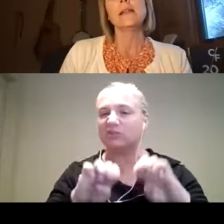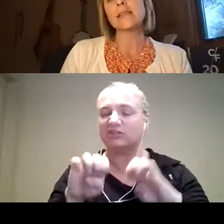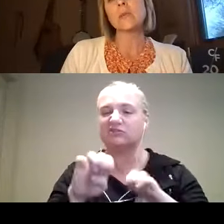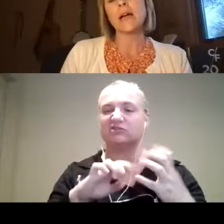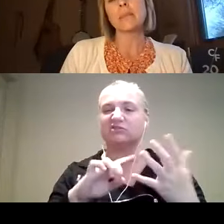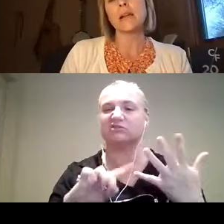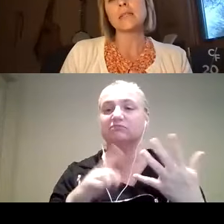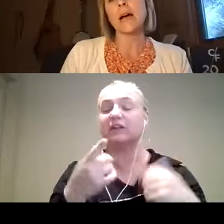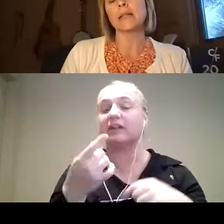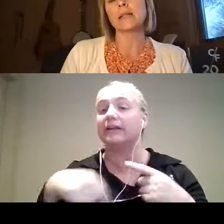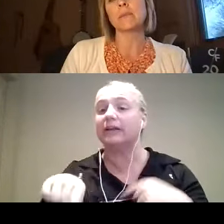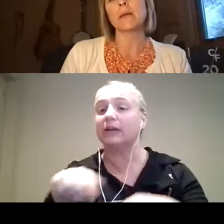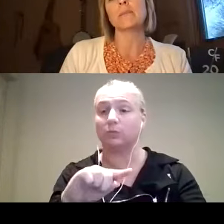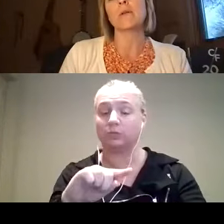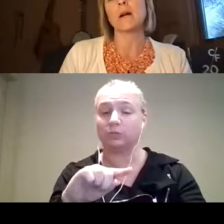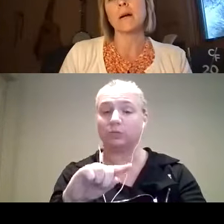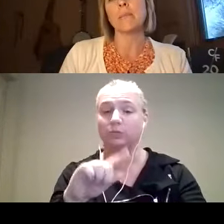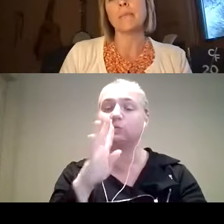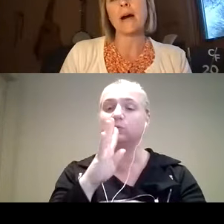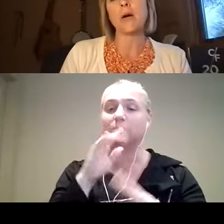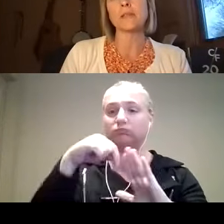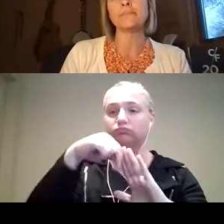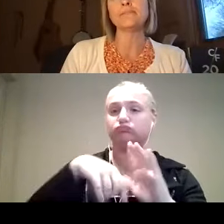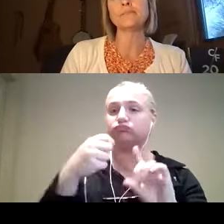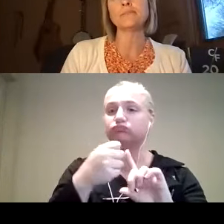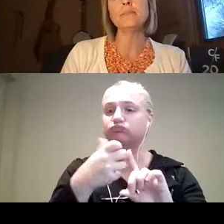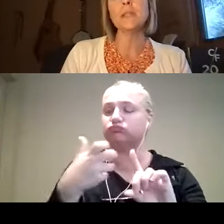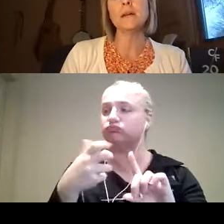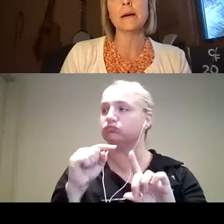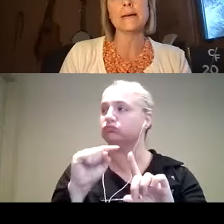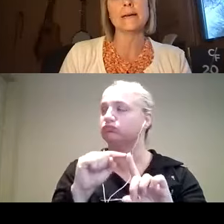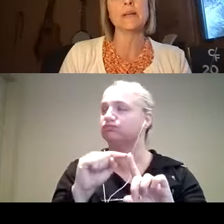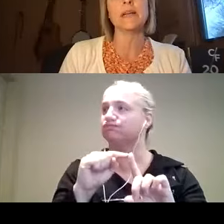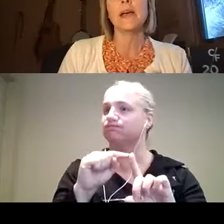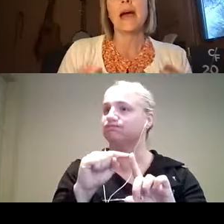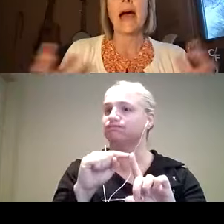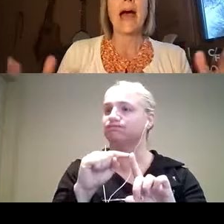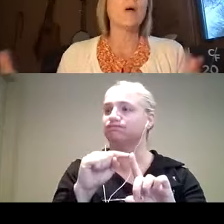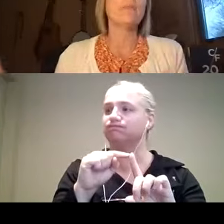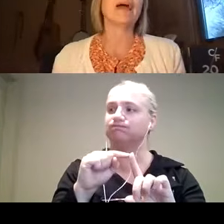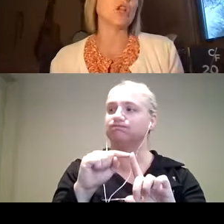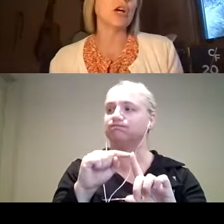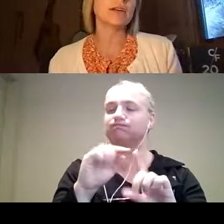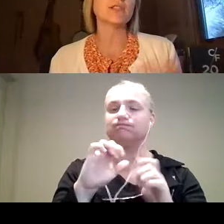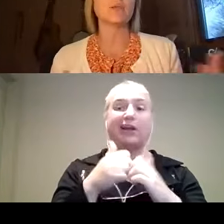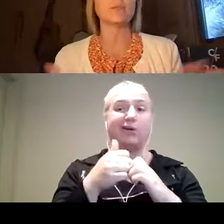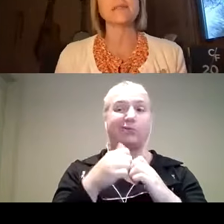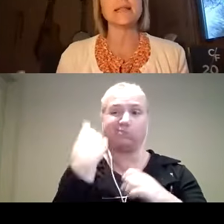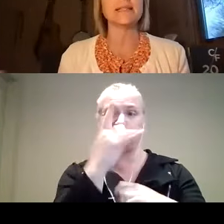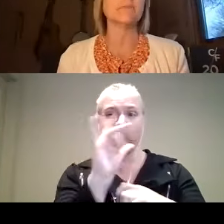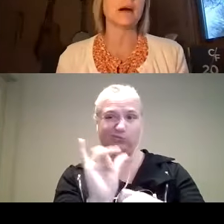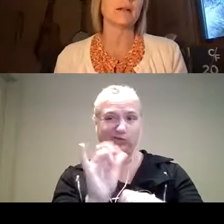Next week I'm gonna talk a little bit more about how it might look. So, present some models